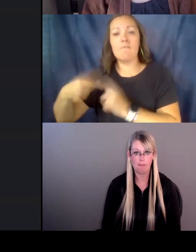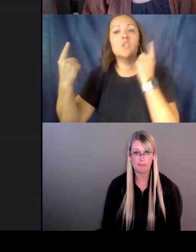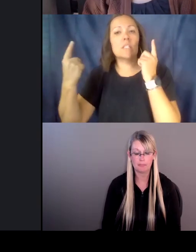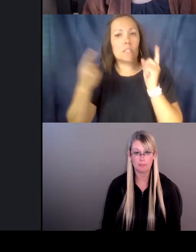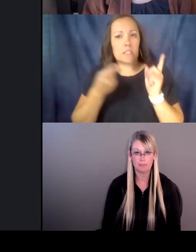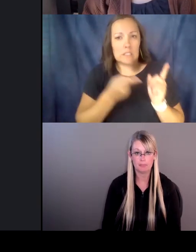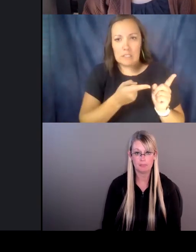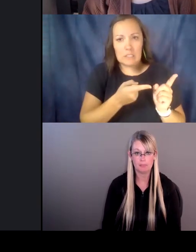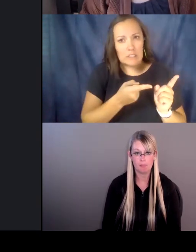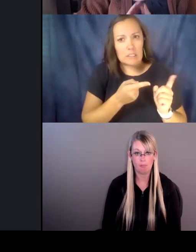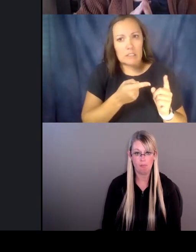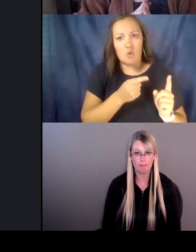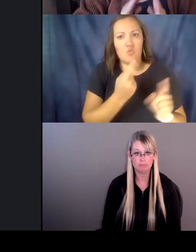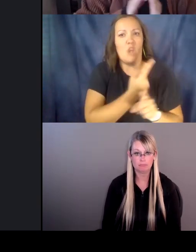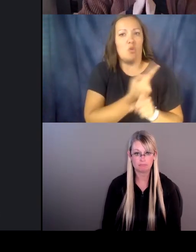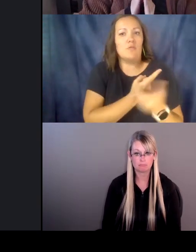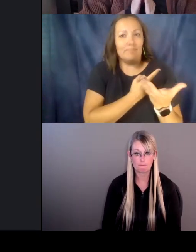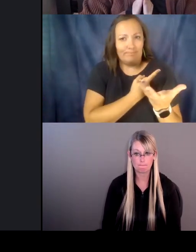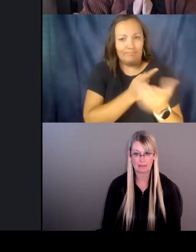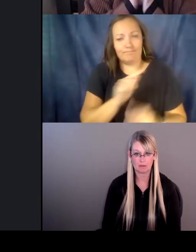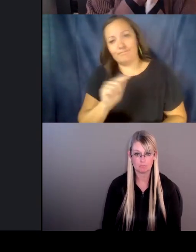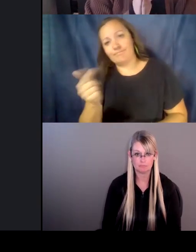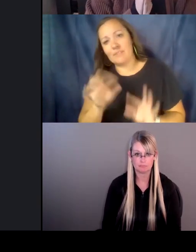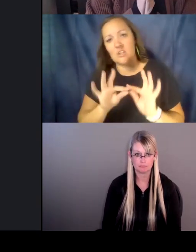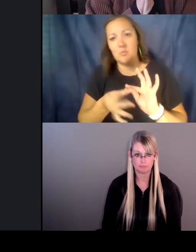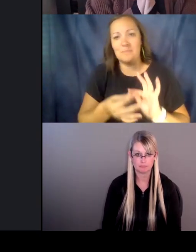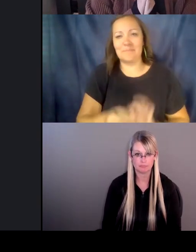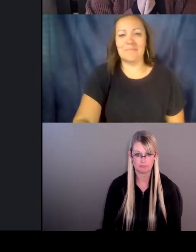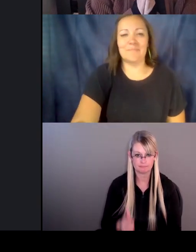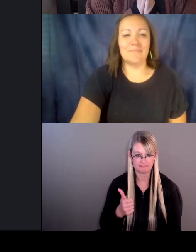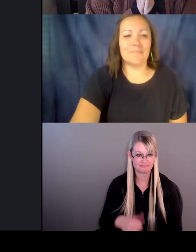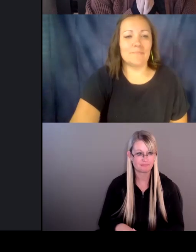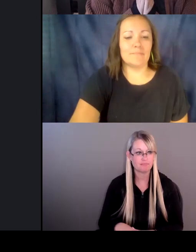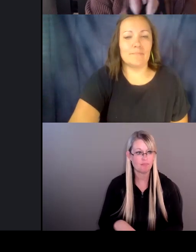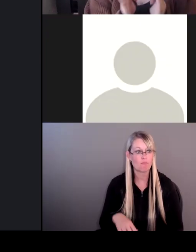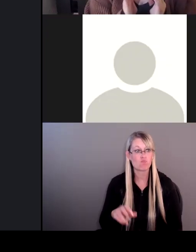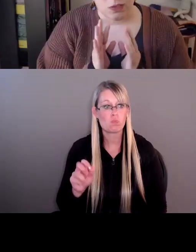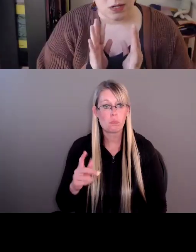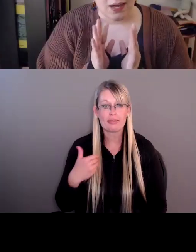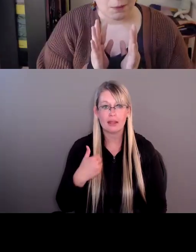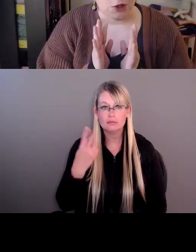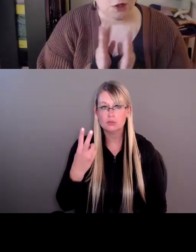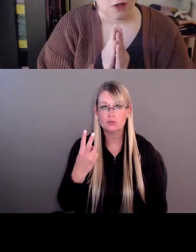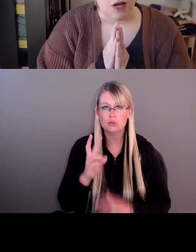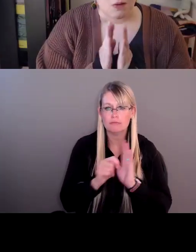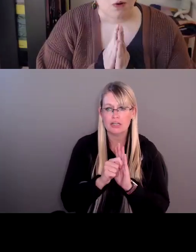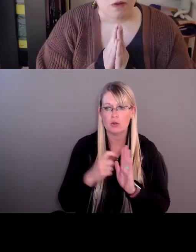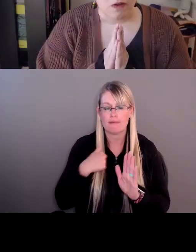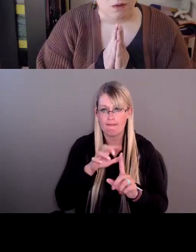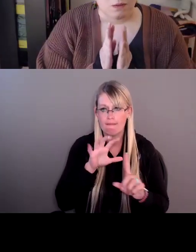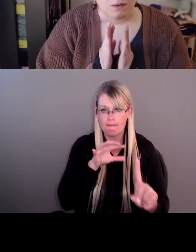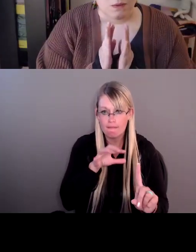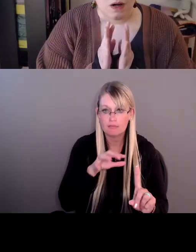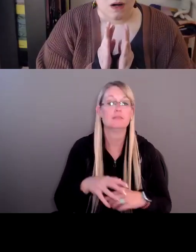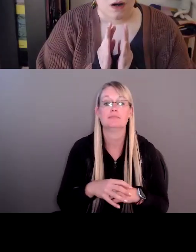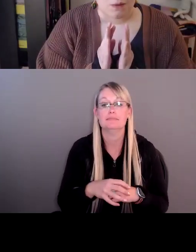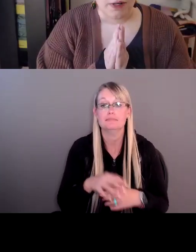turned on. So I have two examples next to that are videos I captured, both of them are pretty